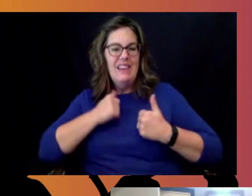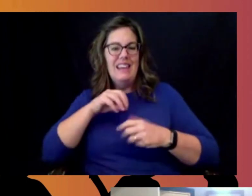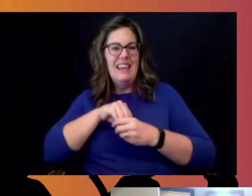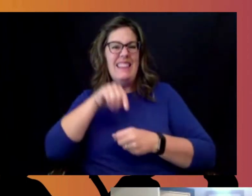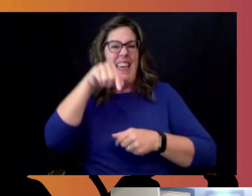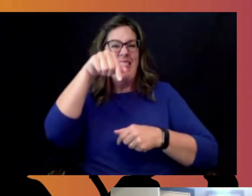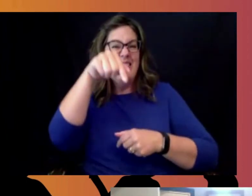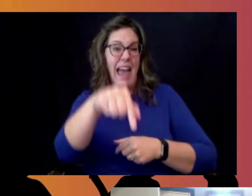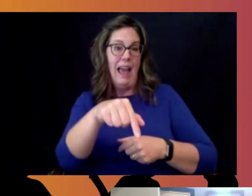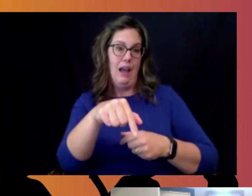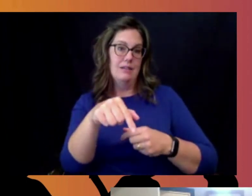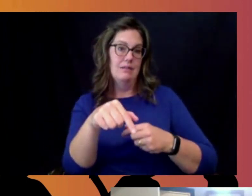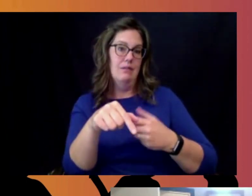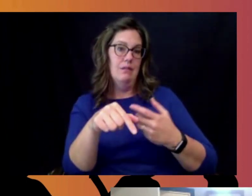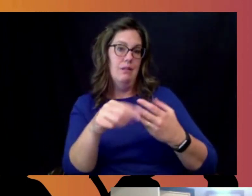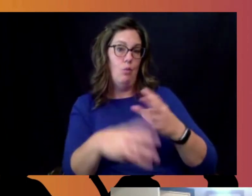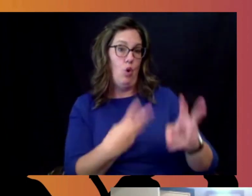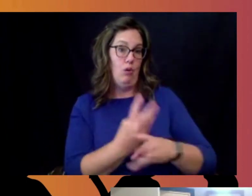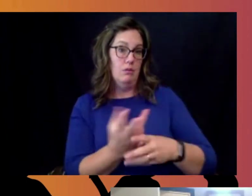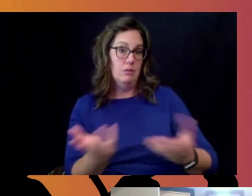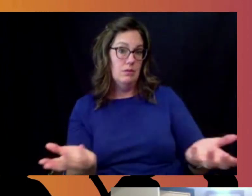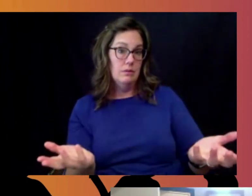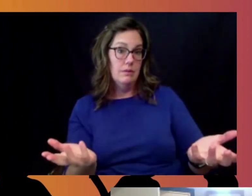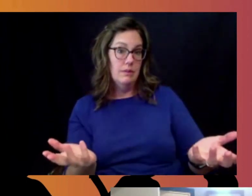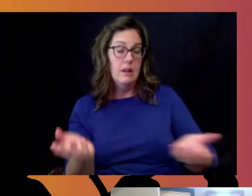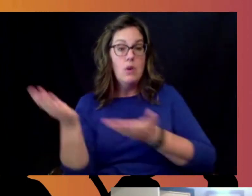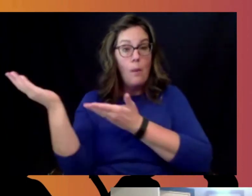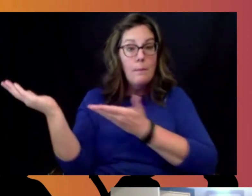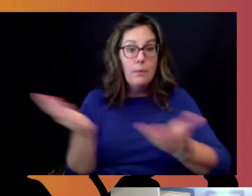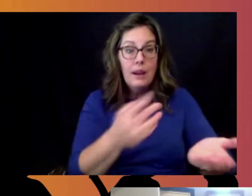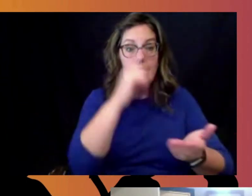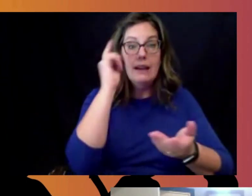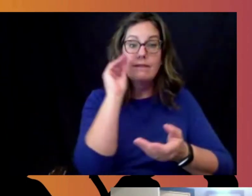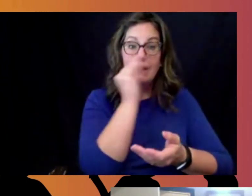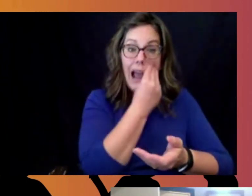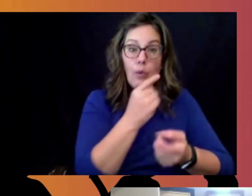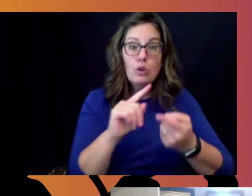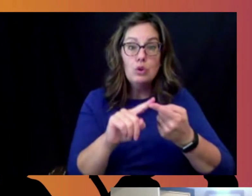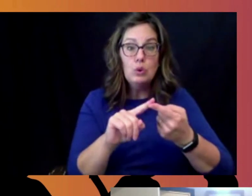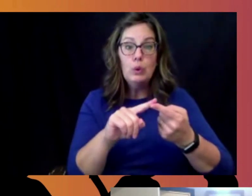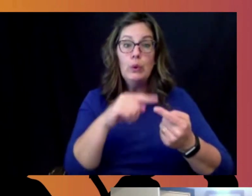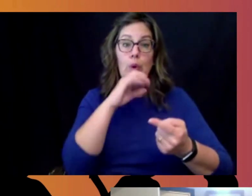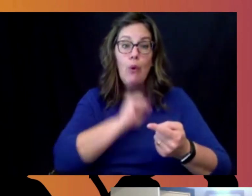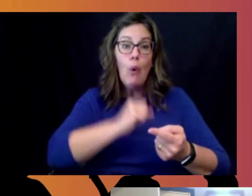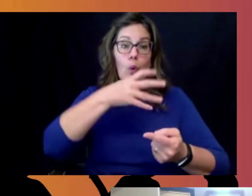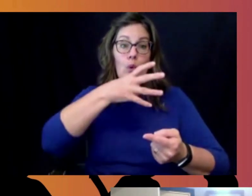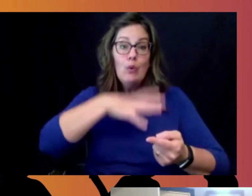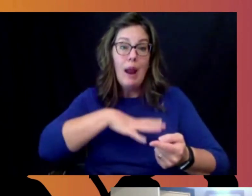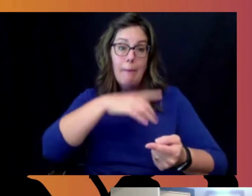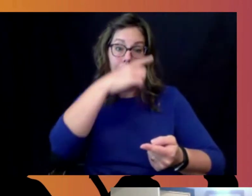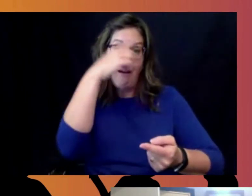bringing flowers to the elderly grandma at the end of your block does it look like giving selflessly